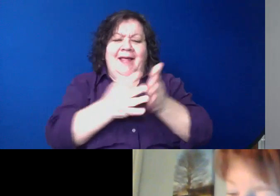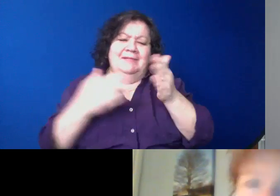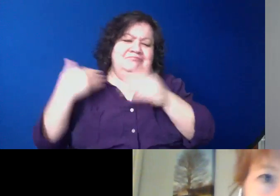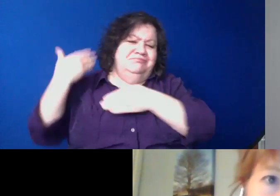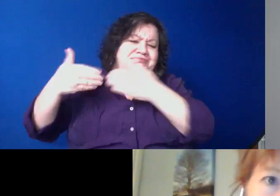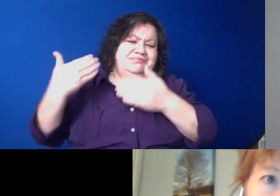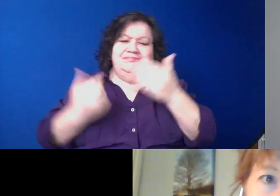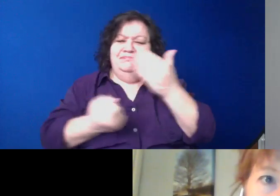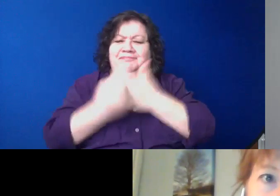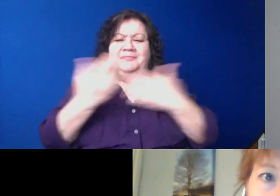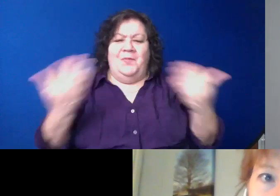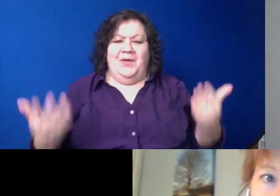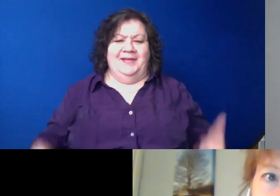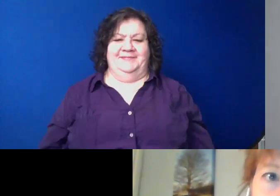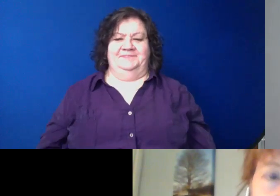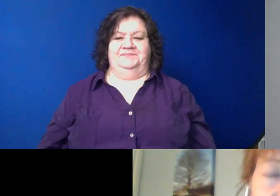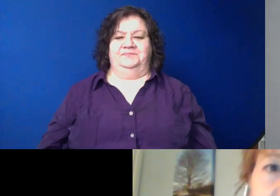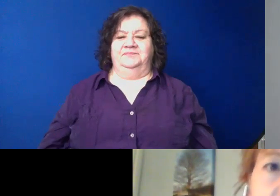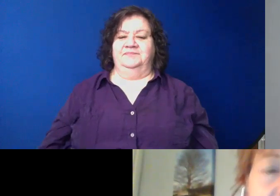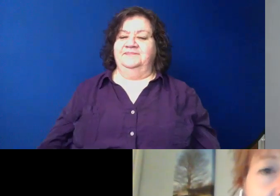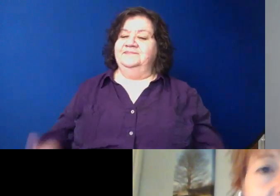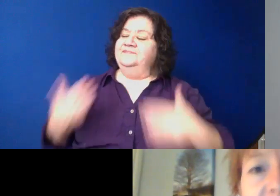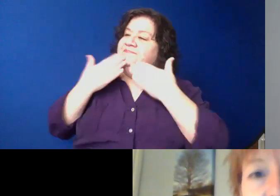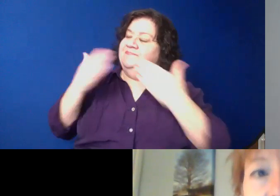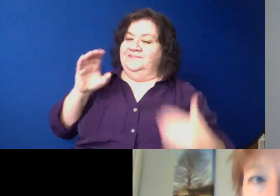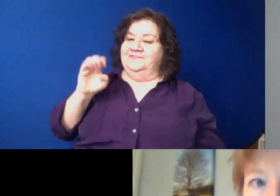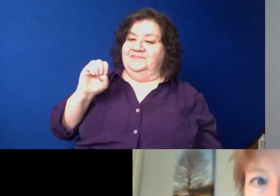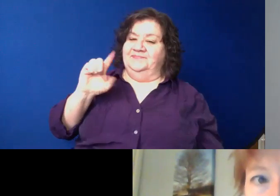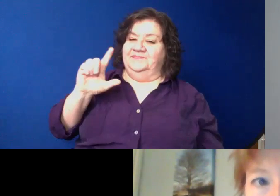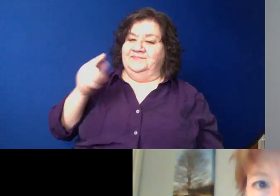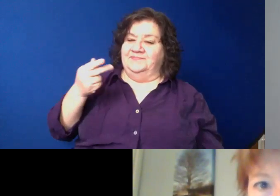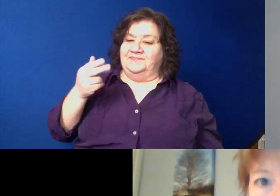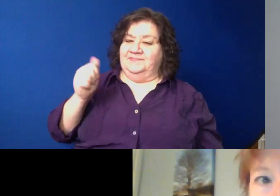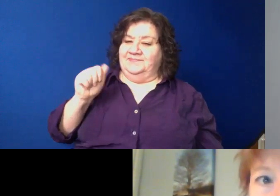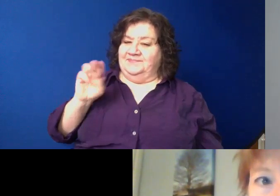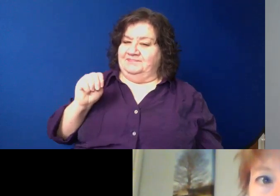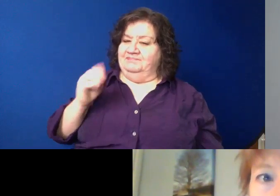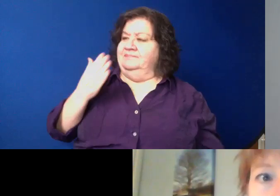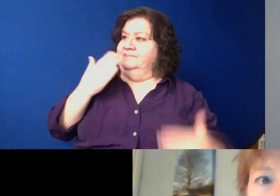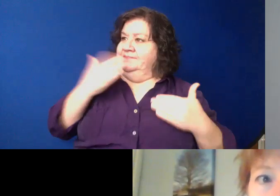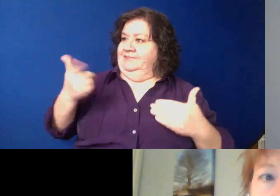discuss this here with you and everyone today it's another example of living in urgent mode because